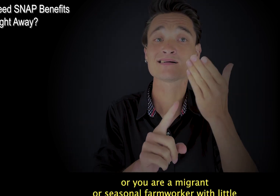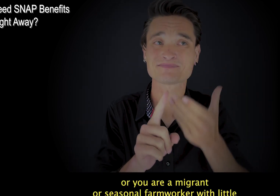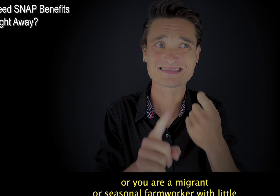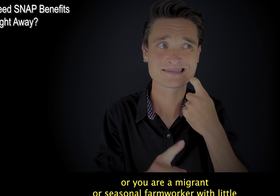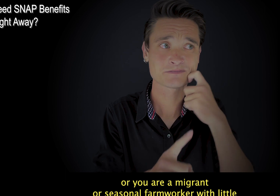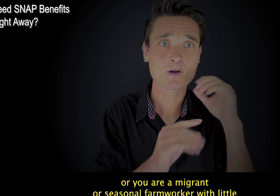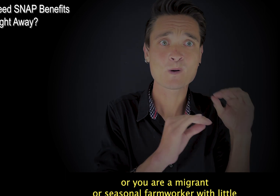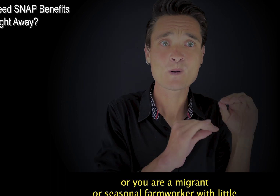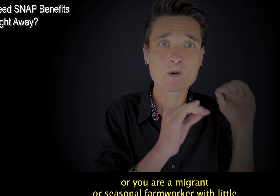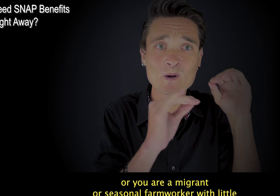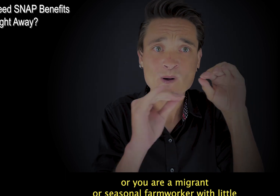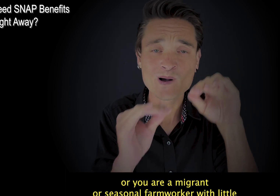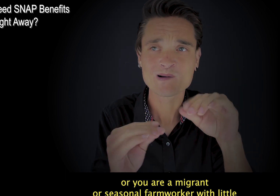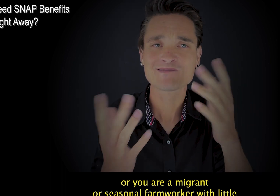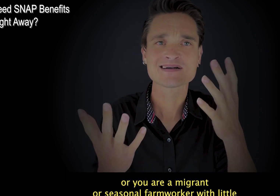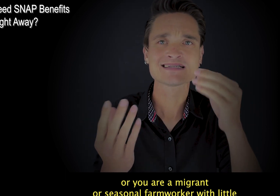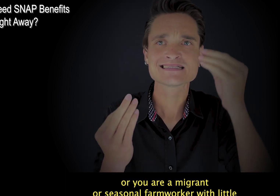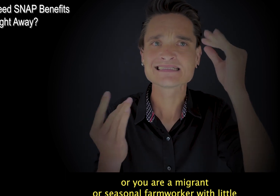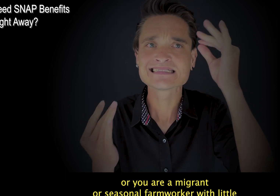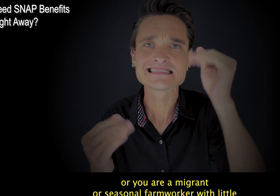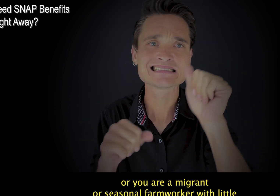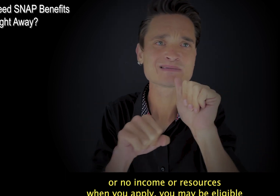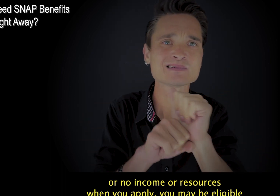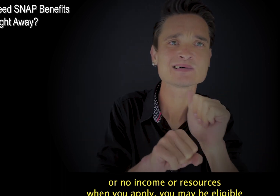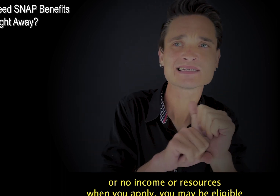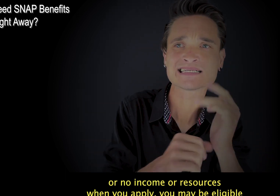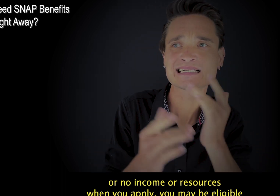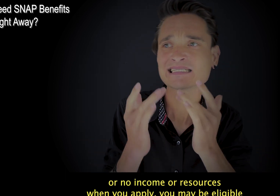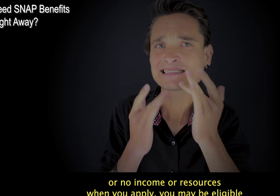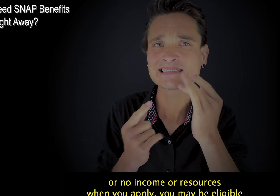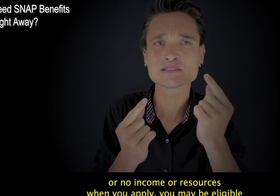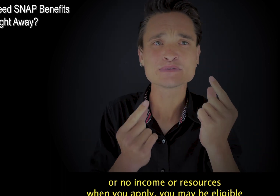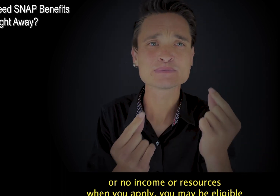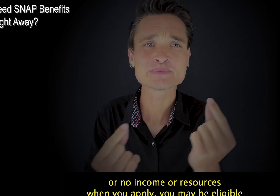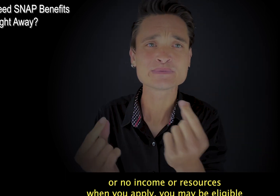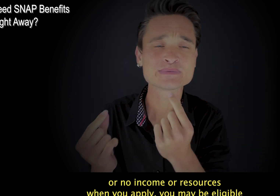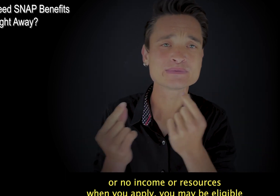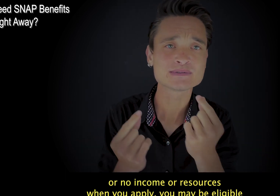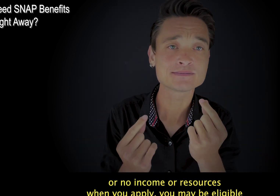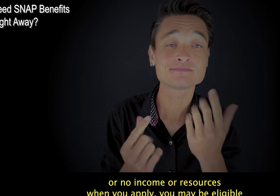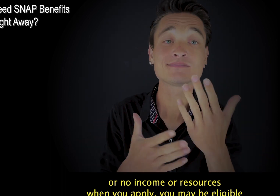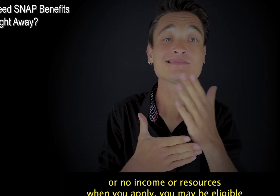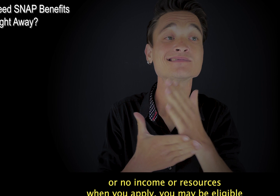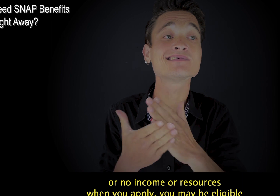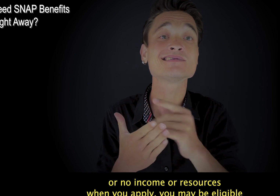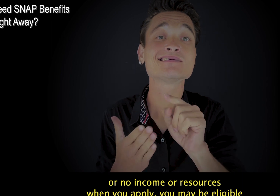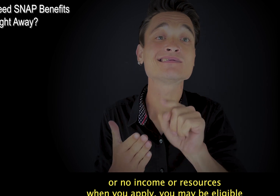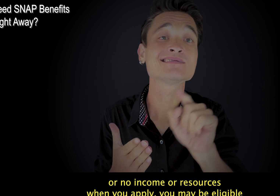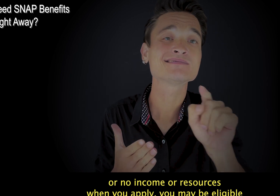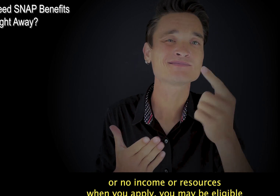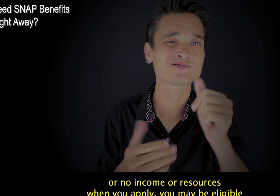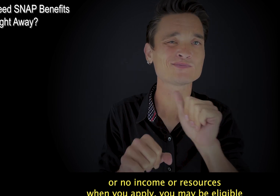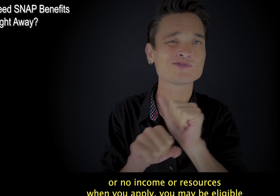or you are a migrant or seasonal farmworker with little or no income or resources when you apply, you may be eligible